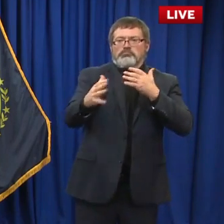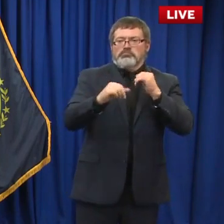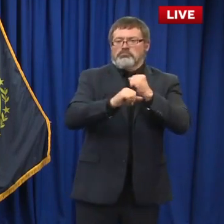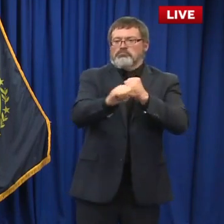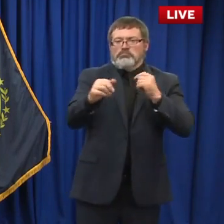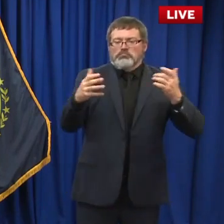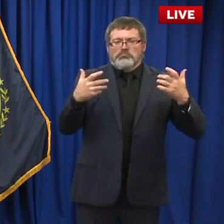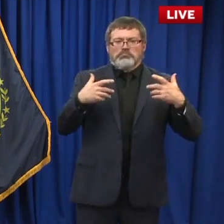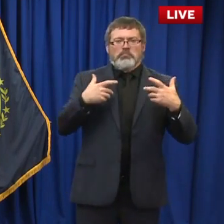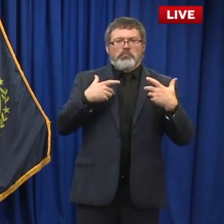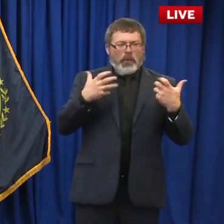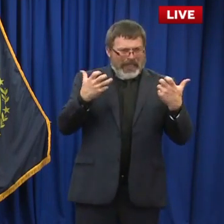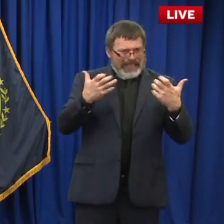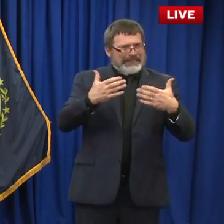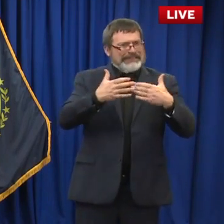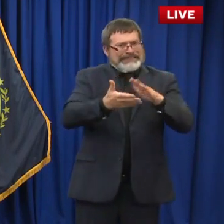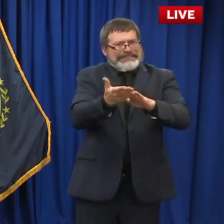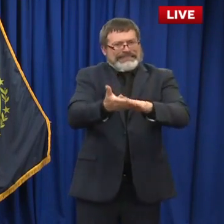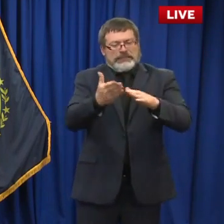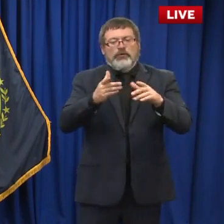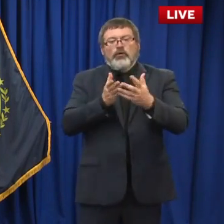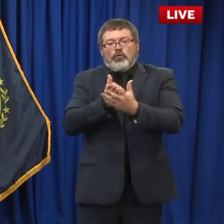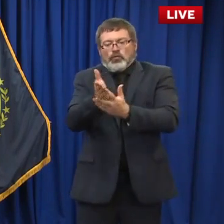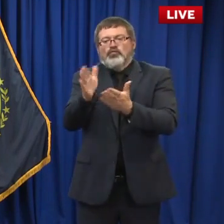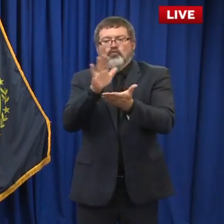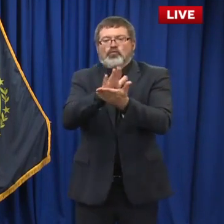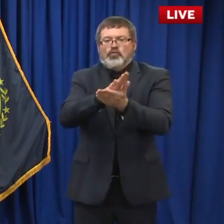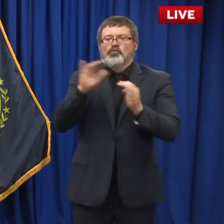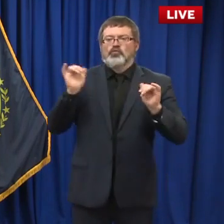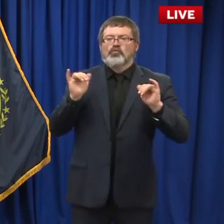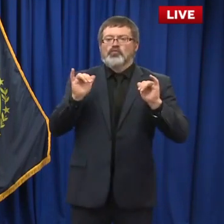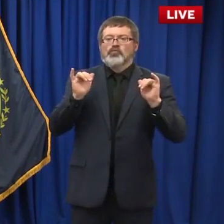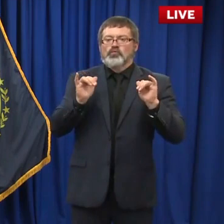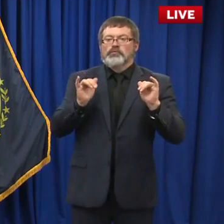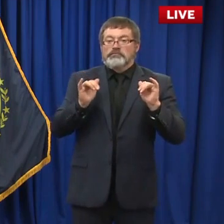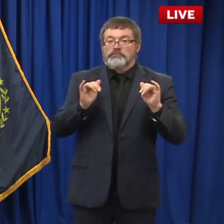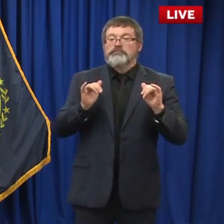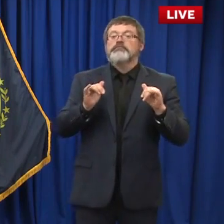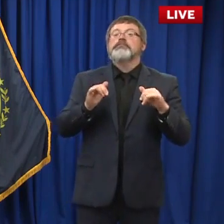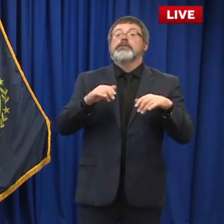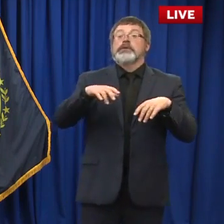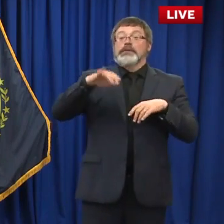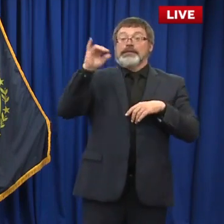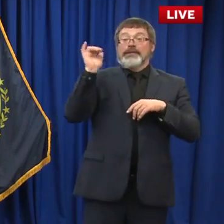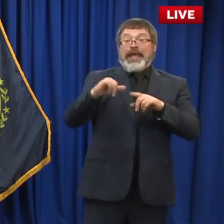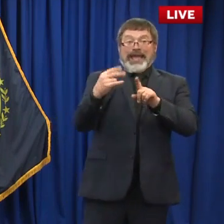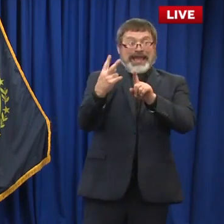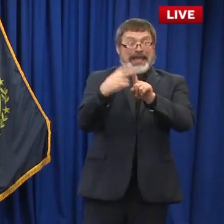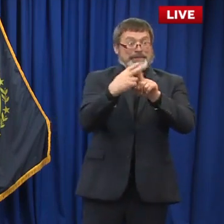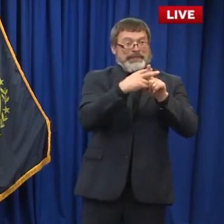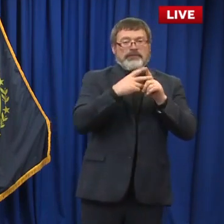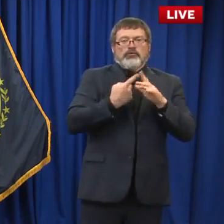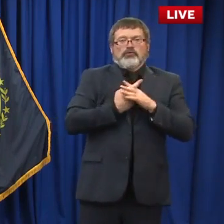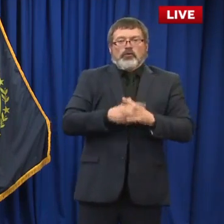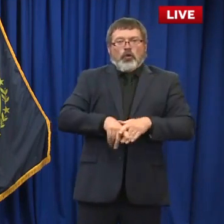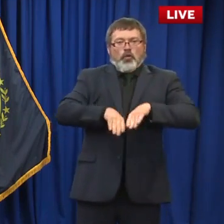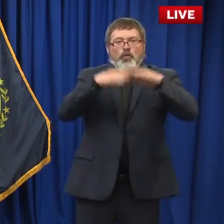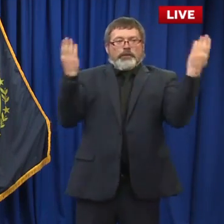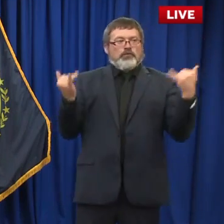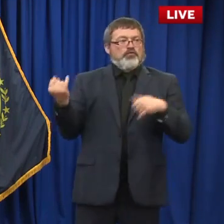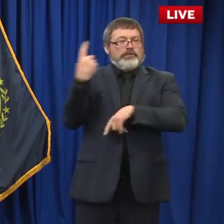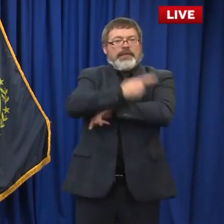WE WANT TO CREATE A CONTINUUM OF OPPORTUNITIES FOR THESE KIDS THAT EXTEND AS WE FINISH OUT THE SUMMER, AND THEN MOVE INTO THE NEXT YEAR.